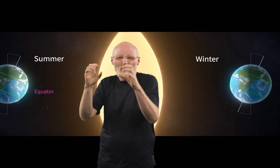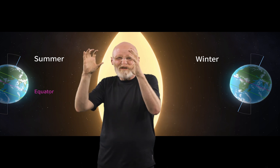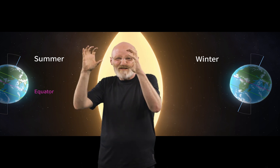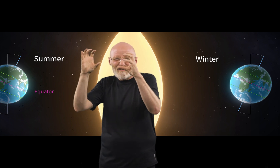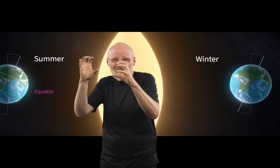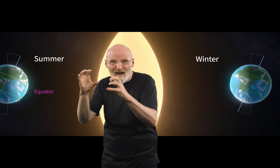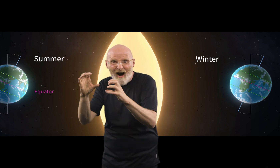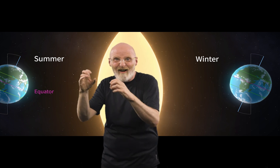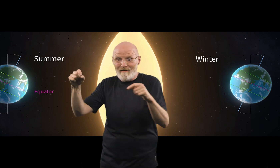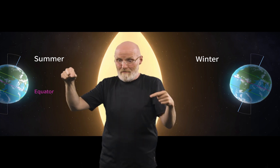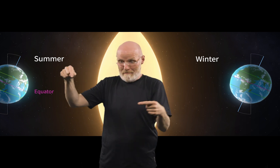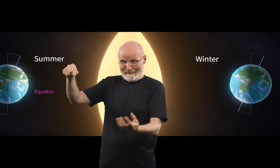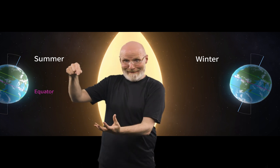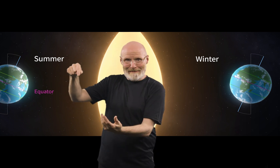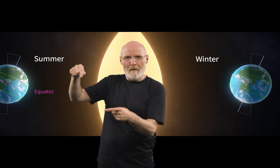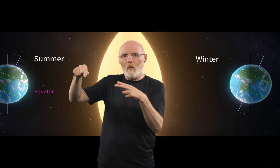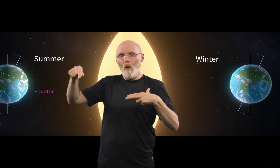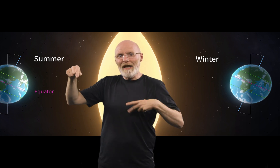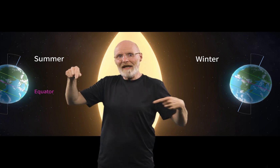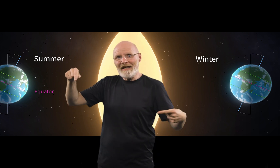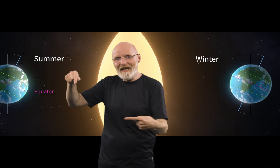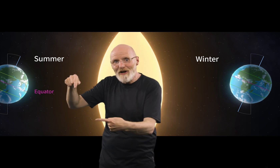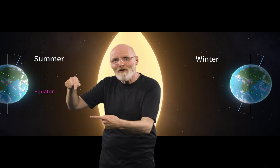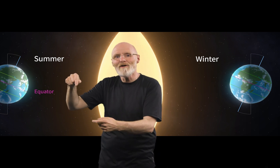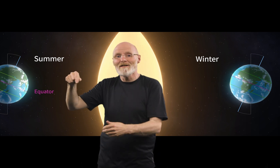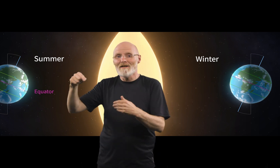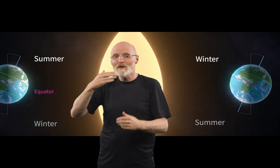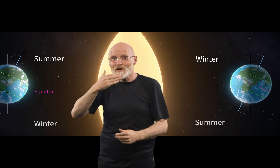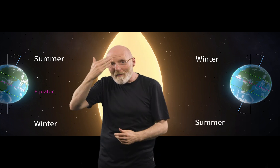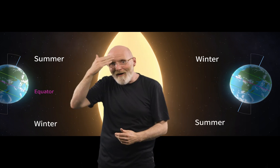that's further away from the sun, colder and darker, and the southern half gets nearer.